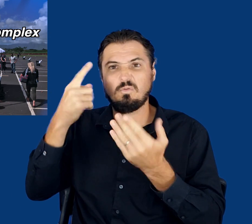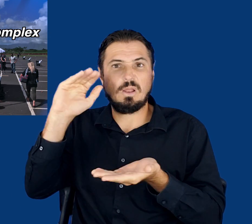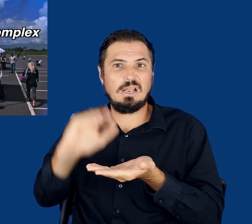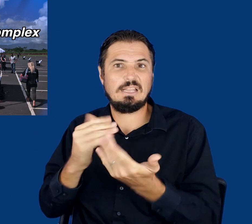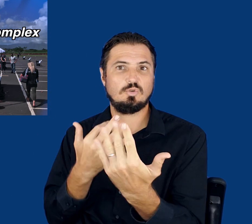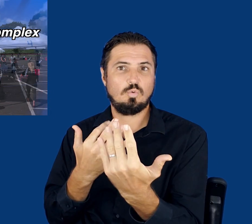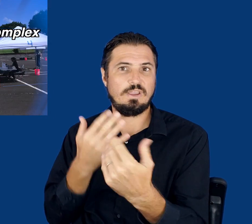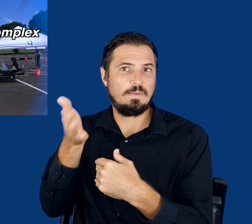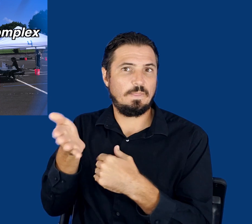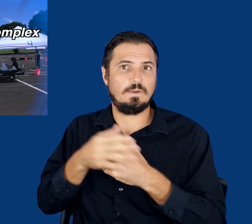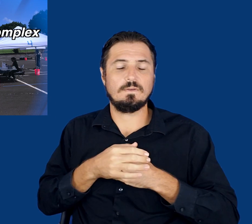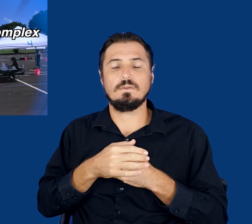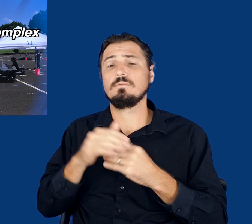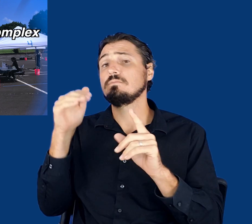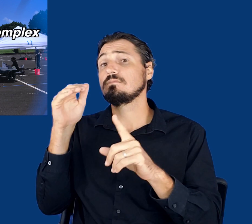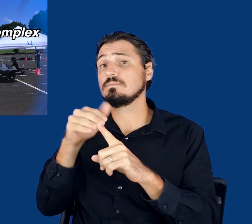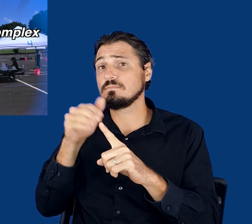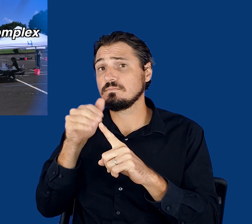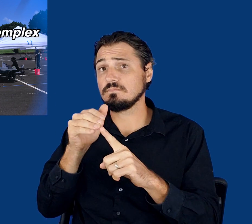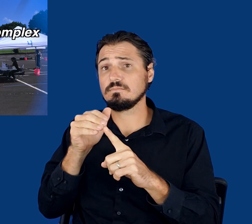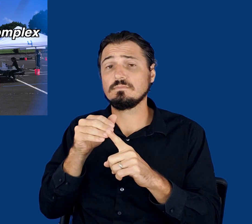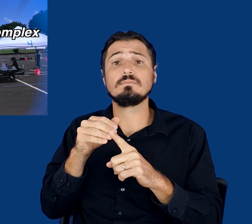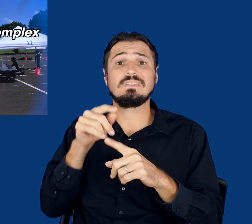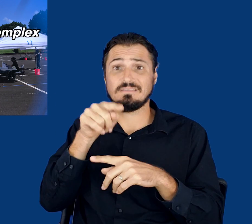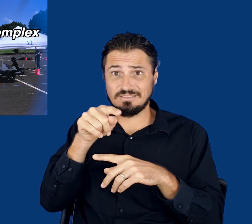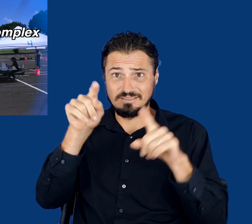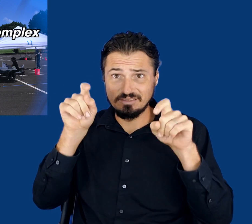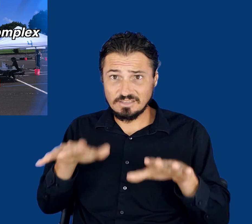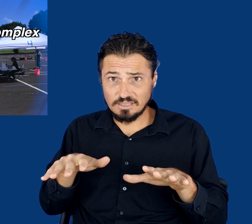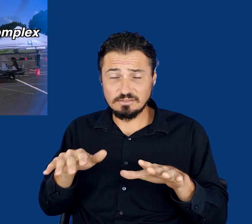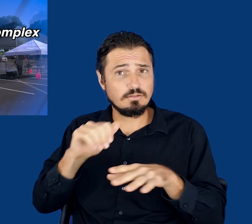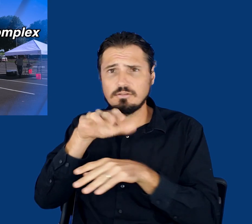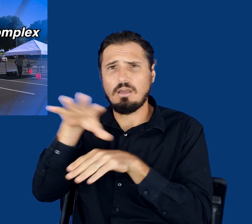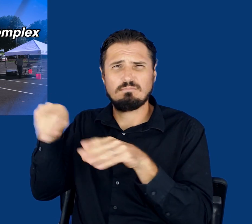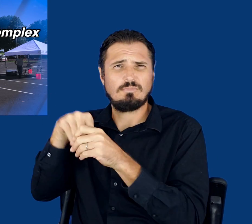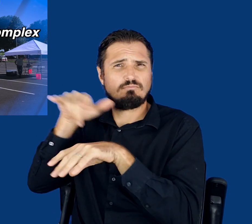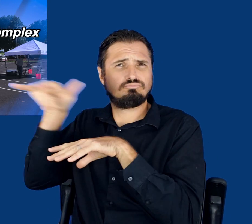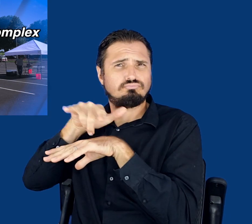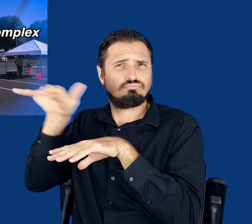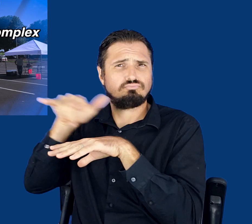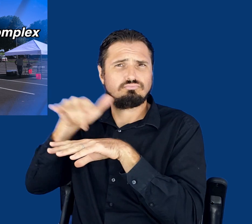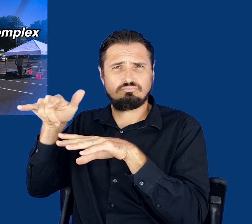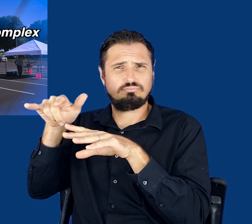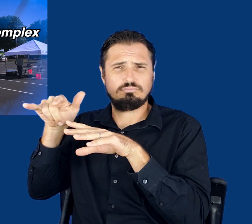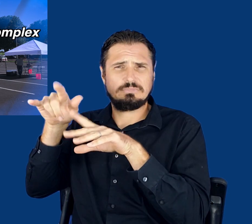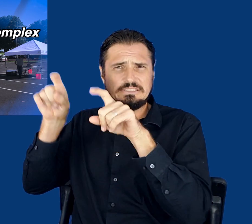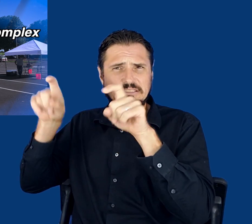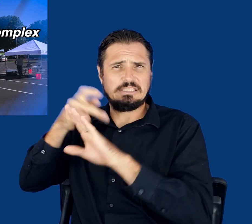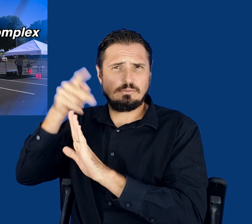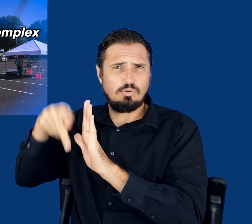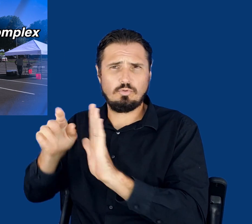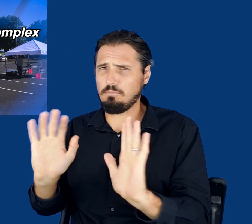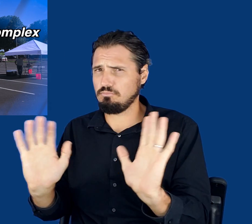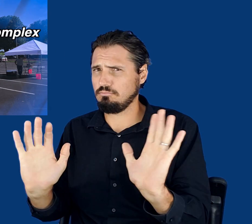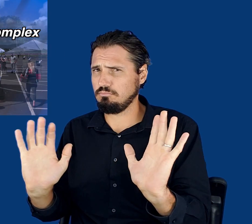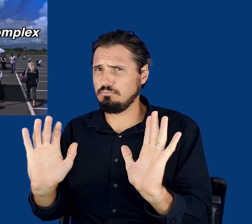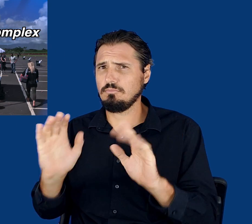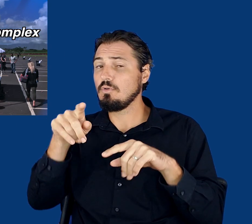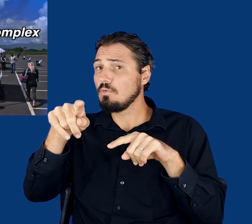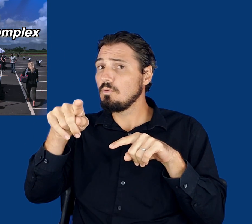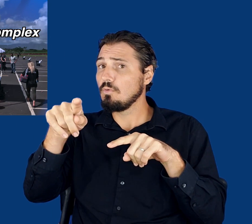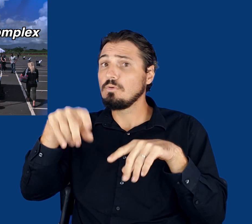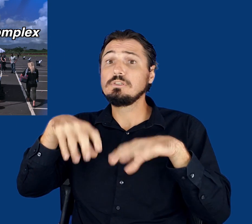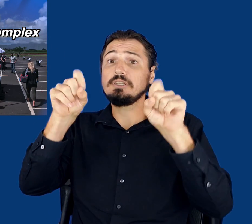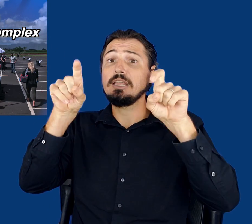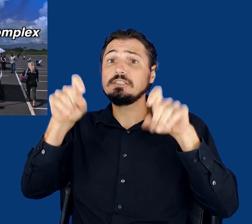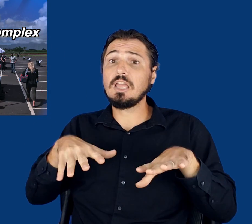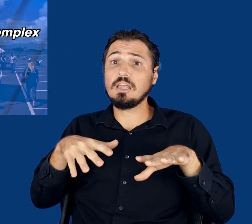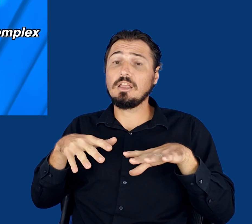As an important reminder, these tests are not part of the state’s pre-travel testing program and cannot be used for quarantine exemptions.